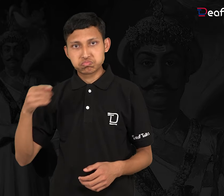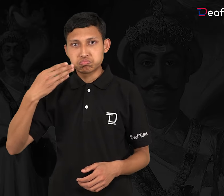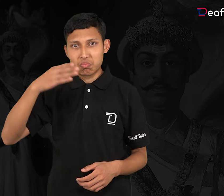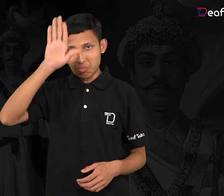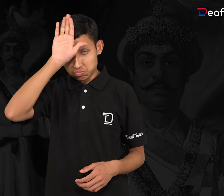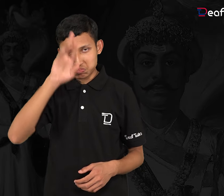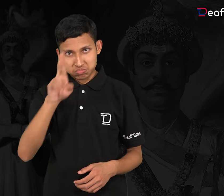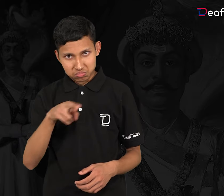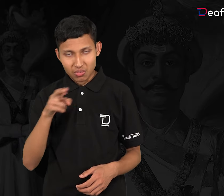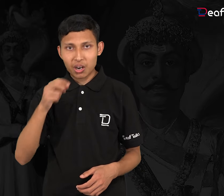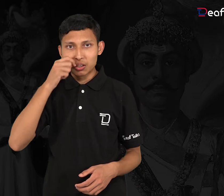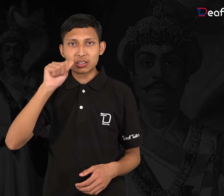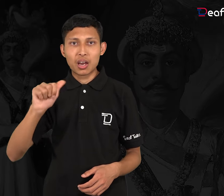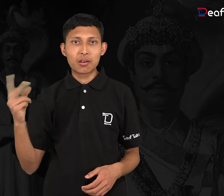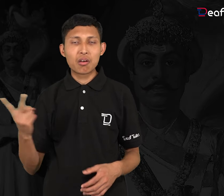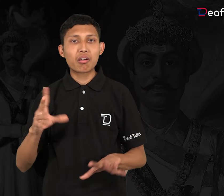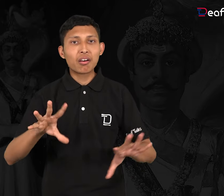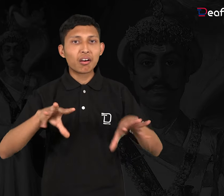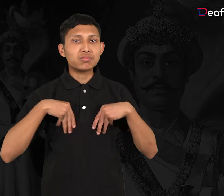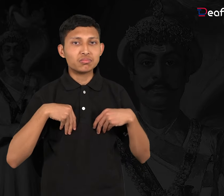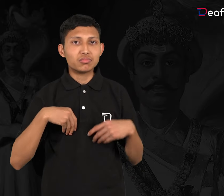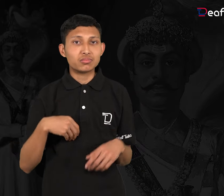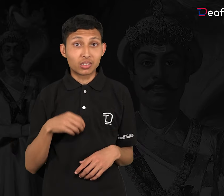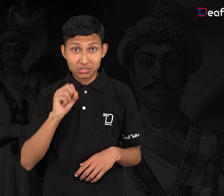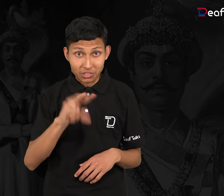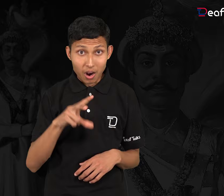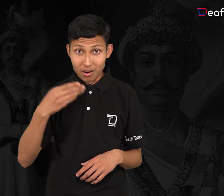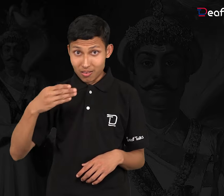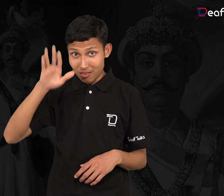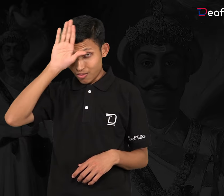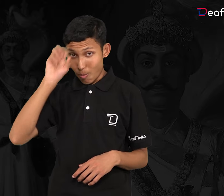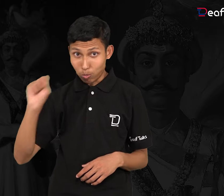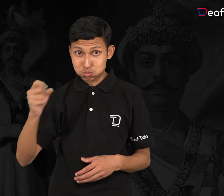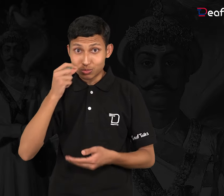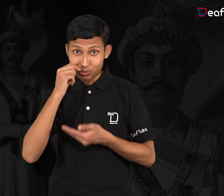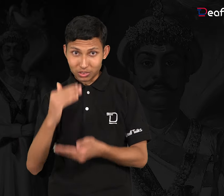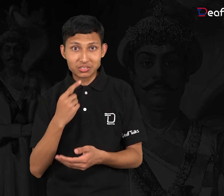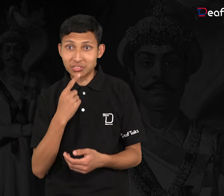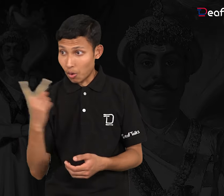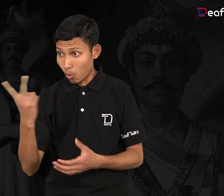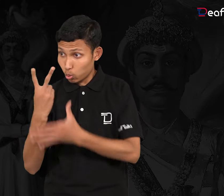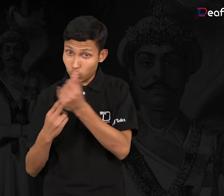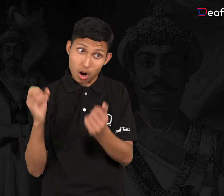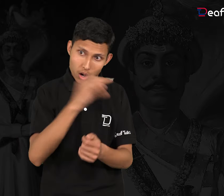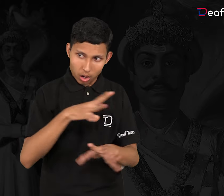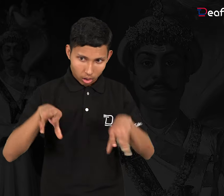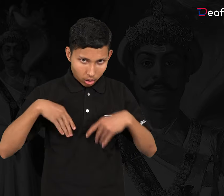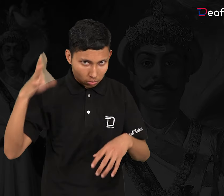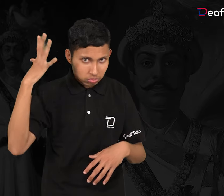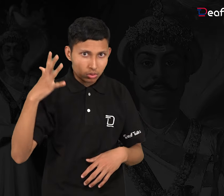Hemkarna Sen accepted this demand of his son-in-law, but Hemkarna Sen's son Digbandhan Sen refused to give both these things.